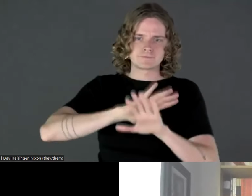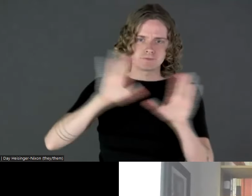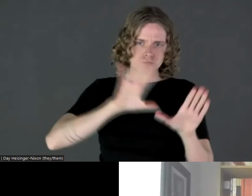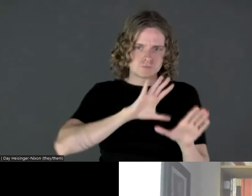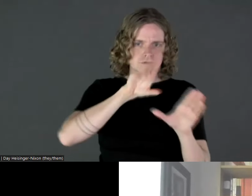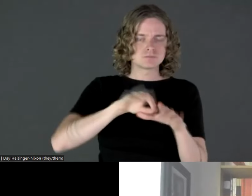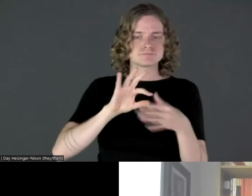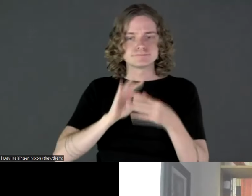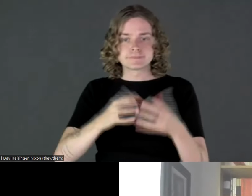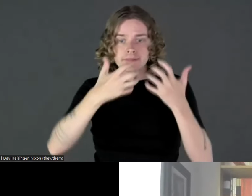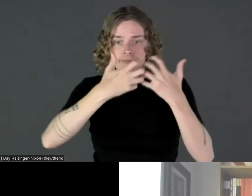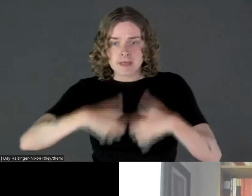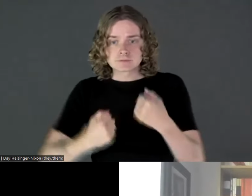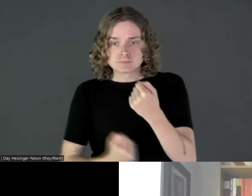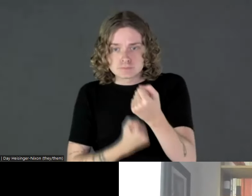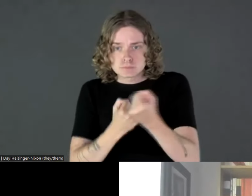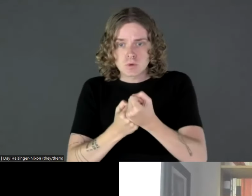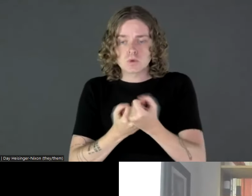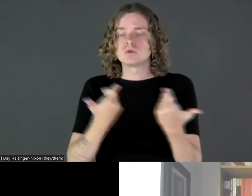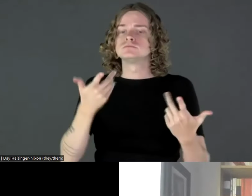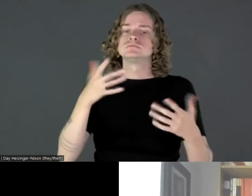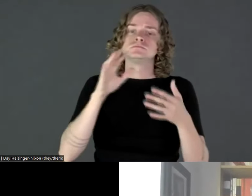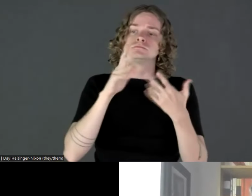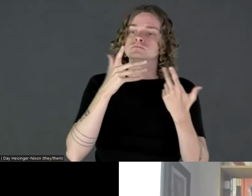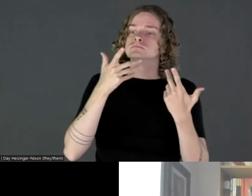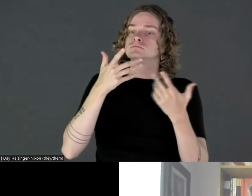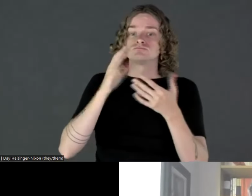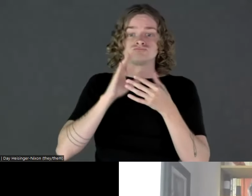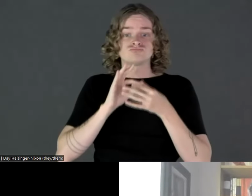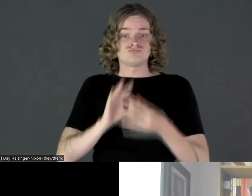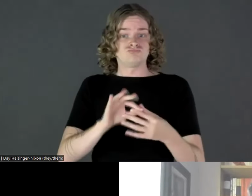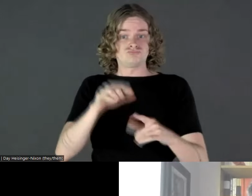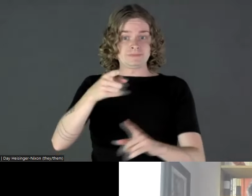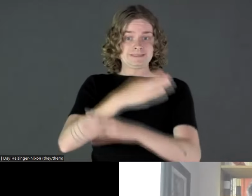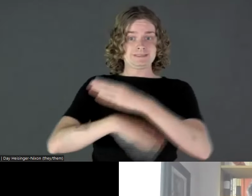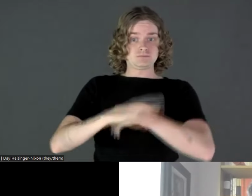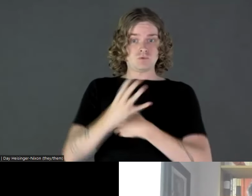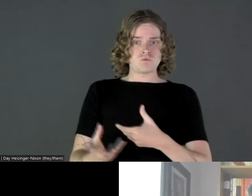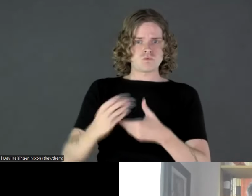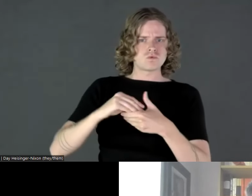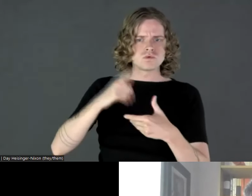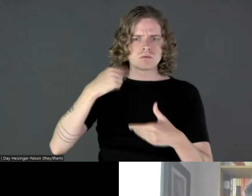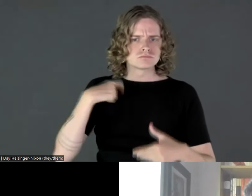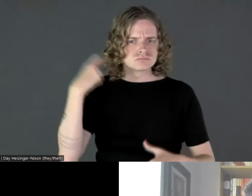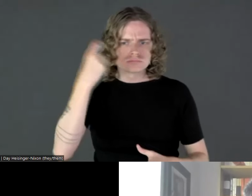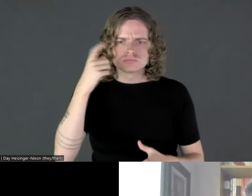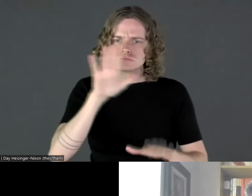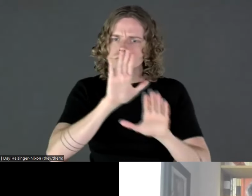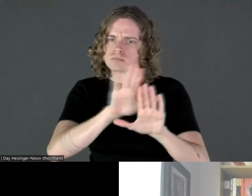specifically around disability inclusive. And I'm going to maybe hand over to Anise